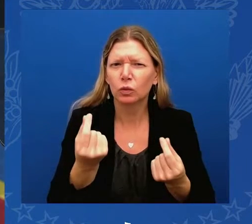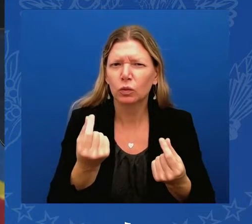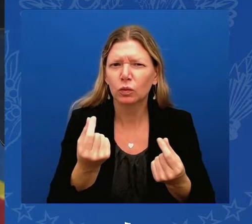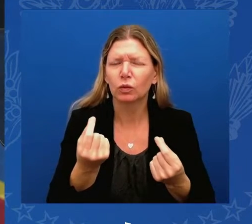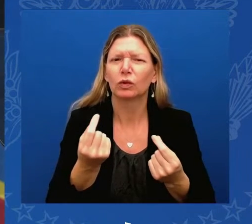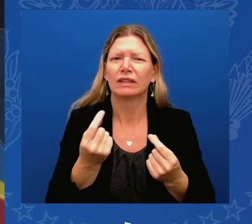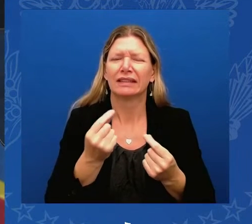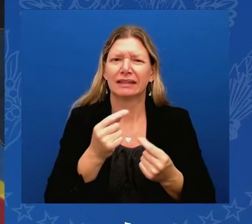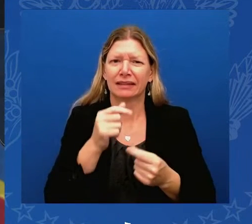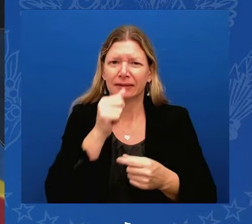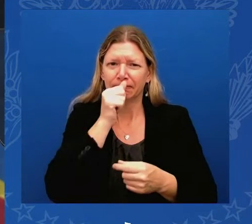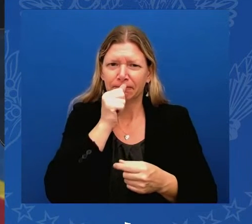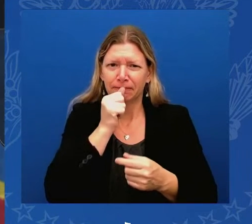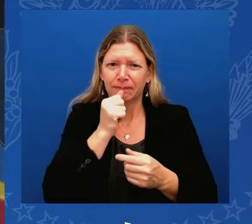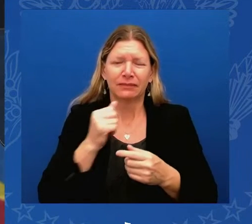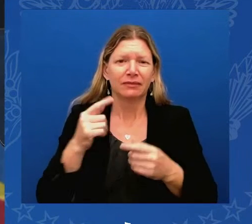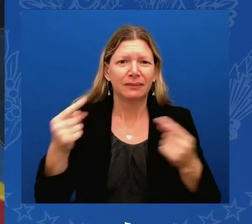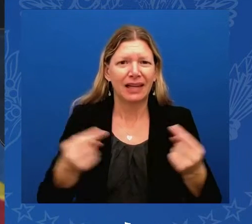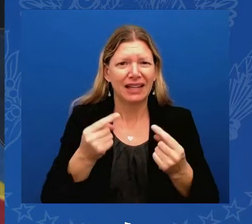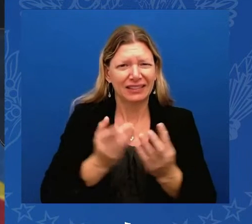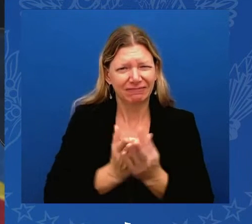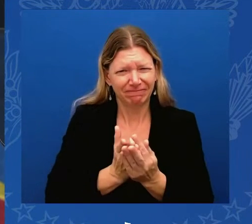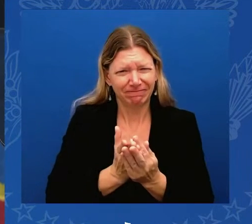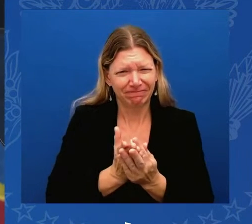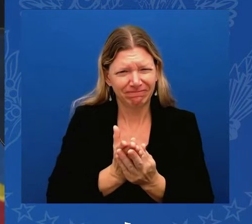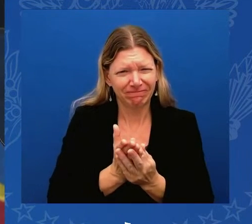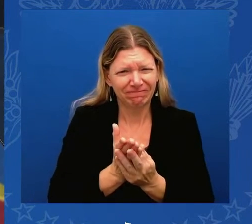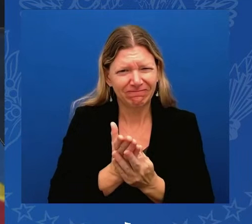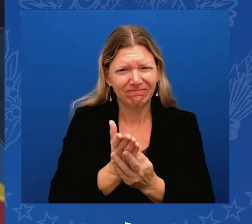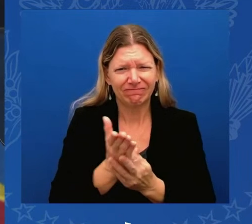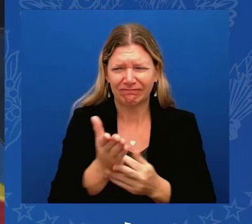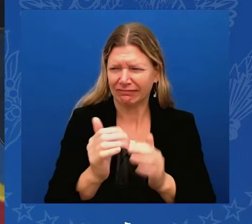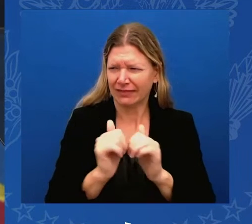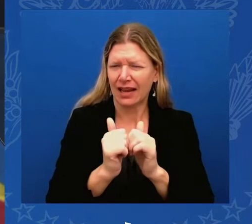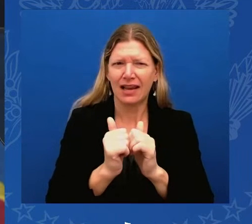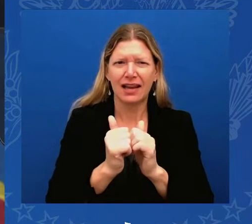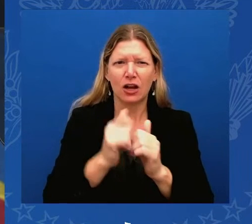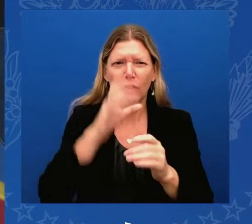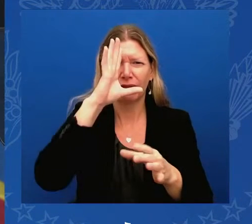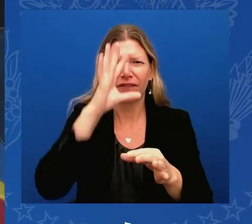Here's what my faith has taught me. I was the first Biden to ever graduate from college,